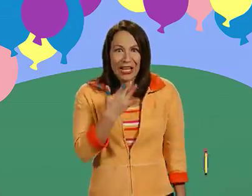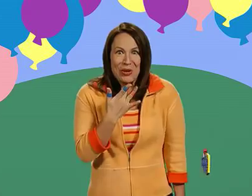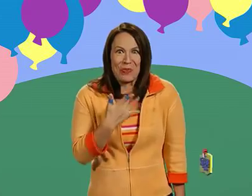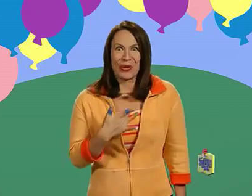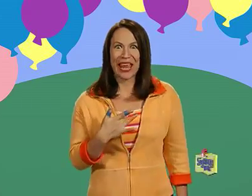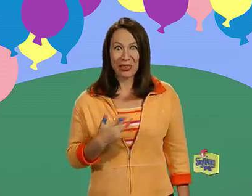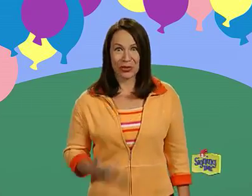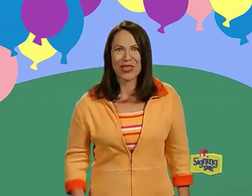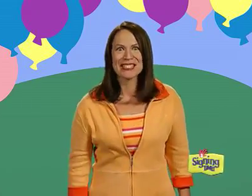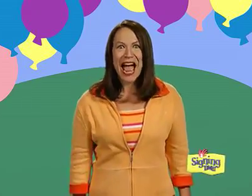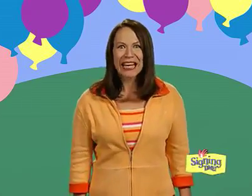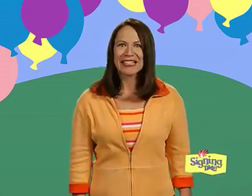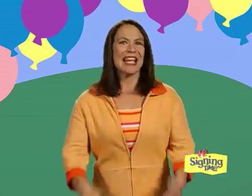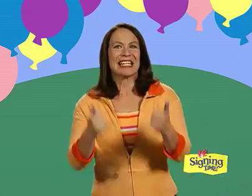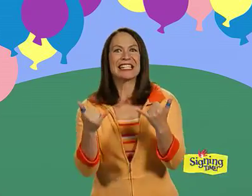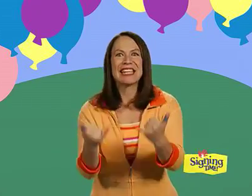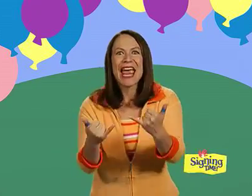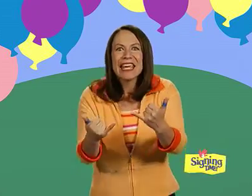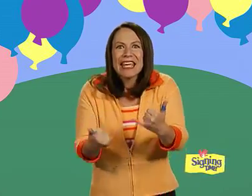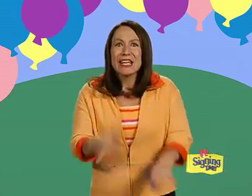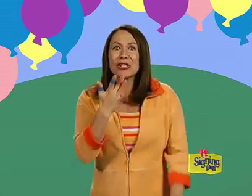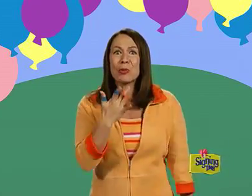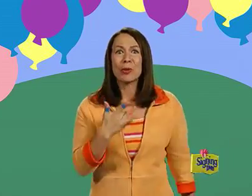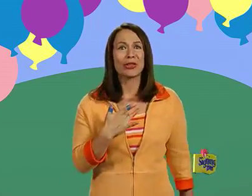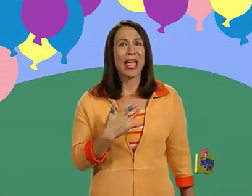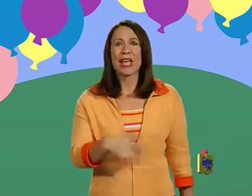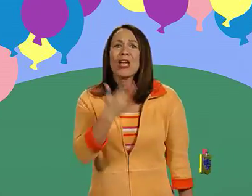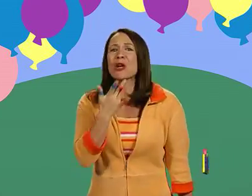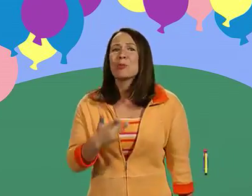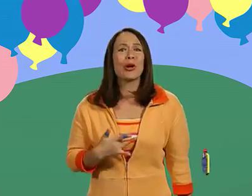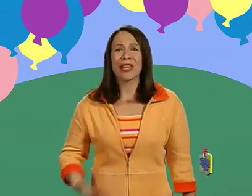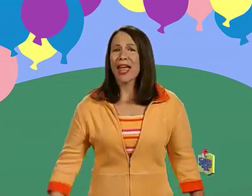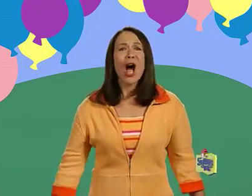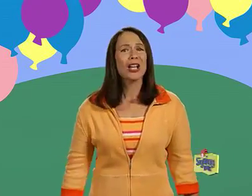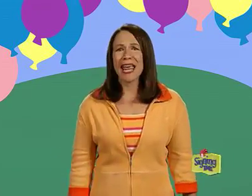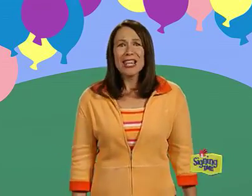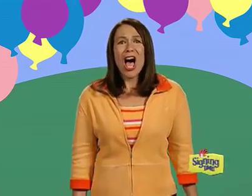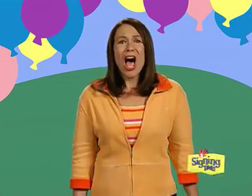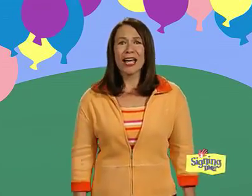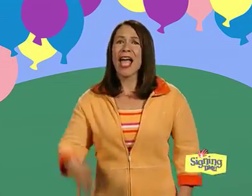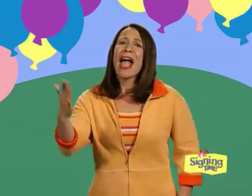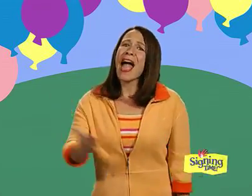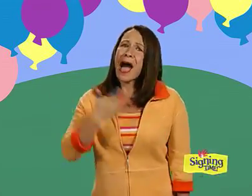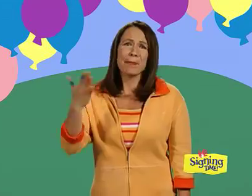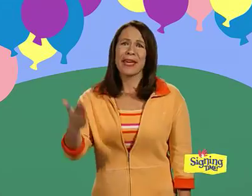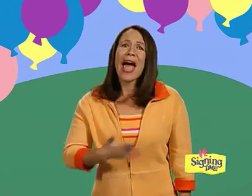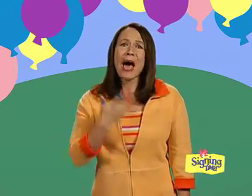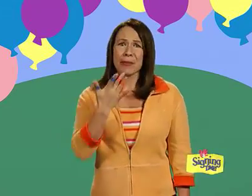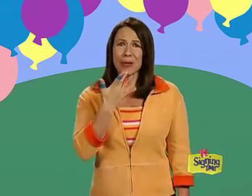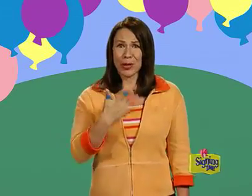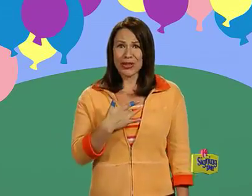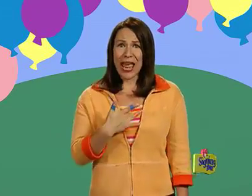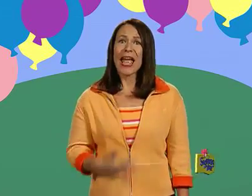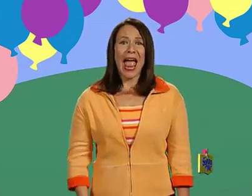Your birthday through the night Today it is your birthday You’re birthday all day long Happy Happy Birthday